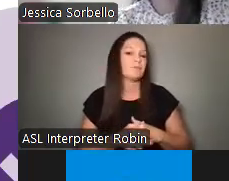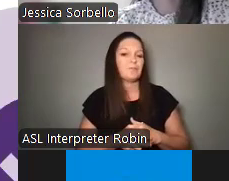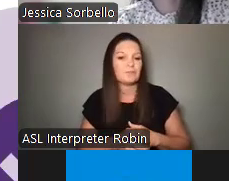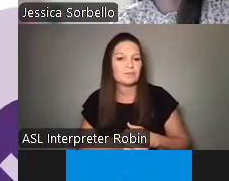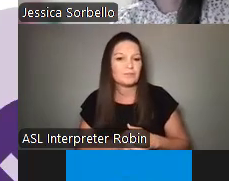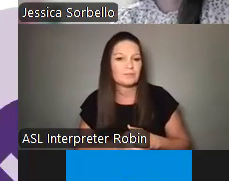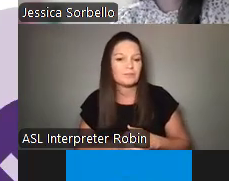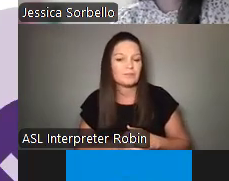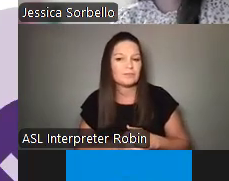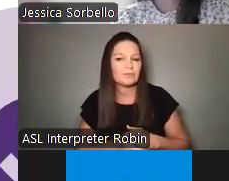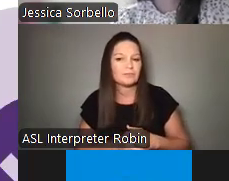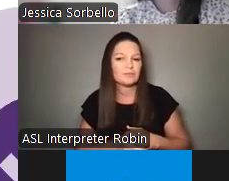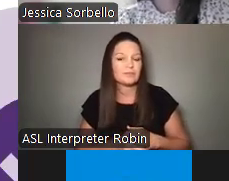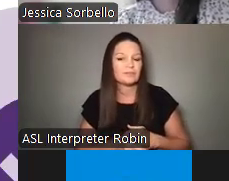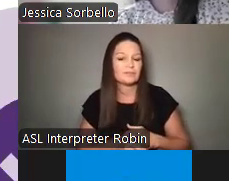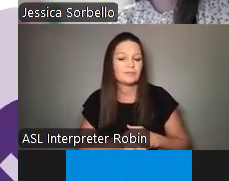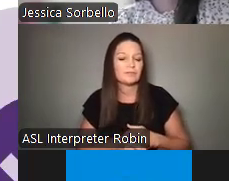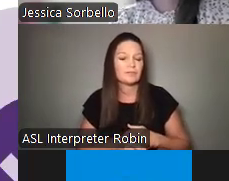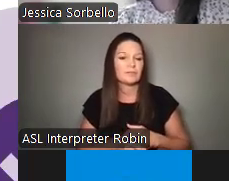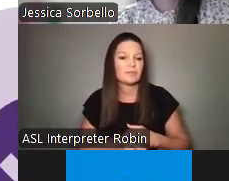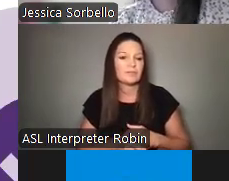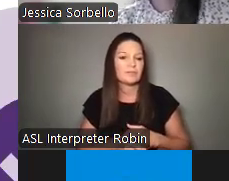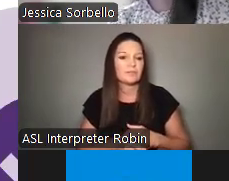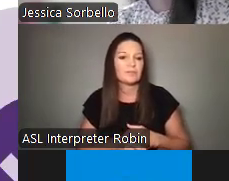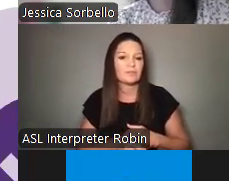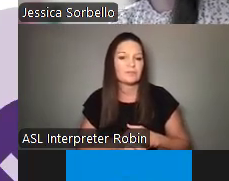»SPEAKER: Joyce you need to